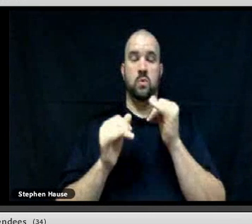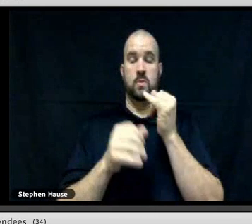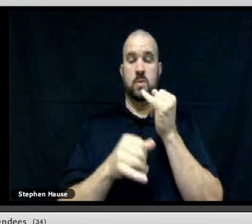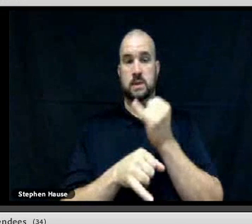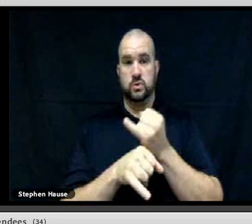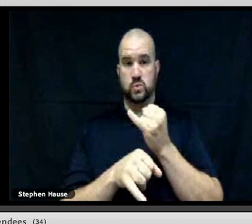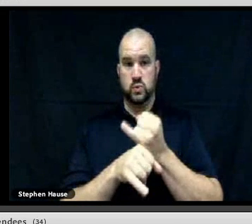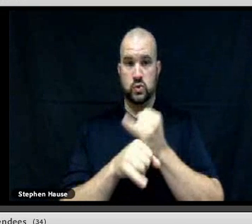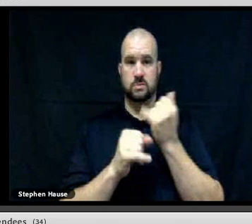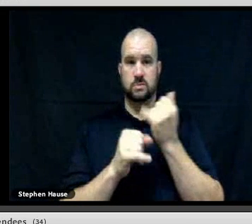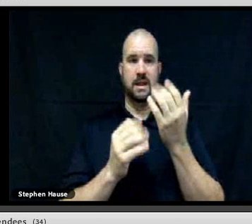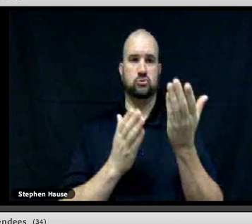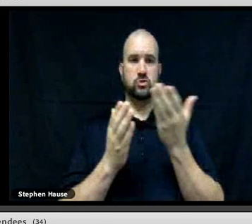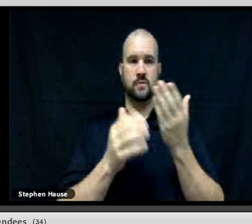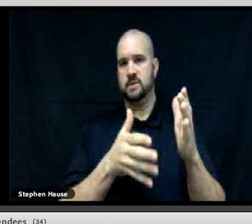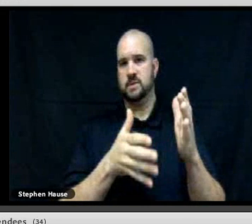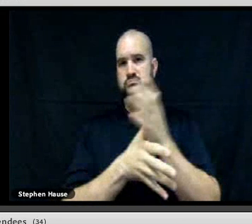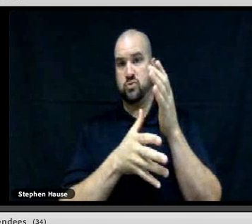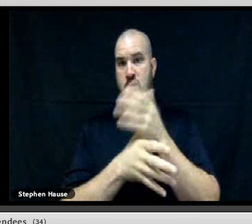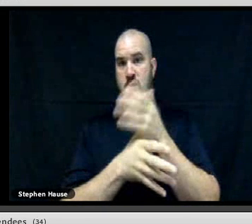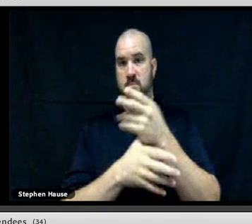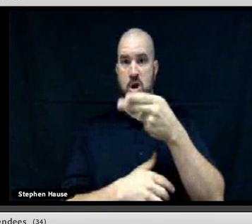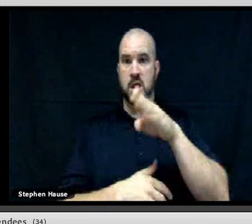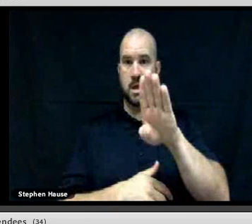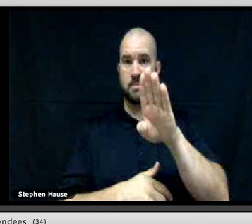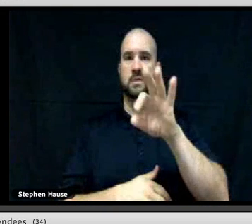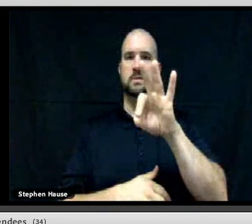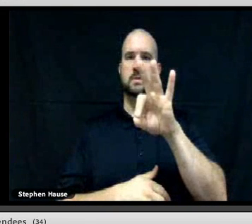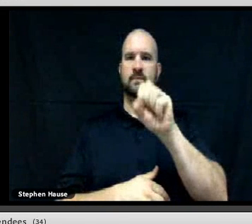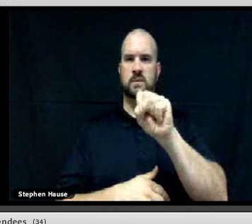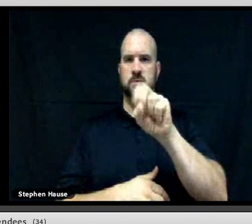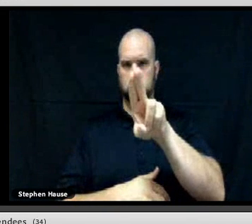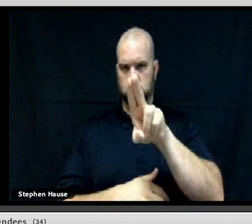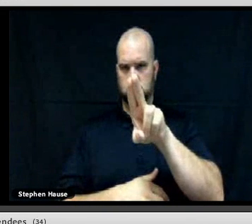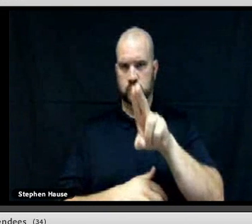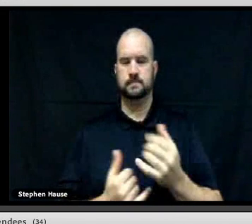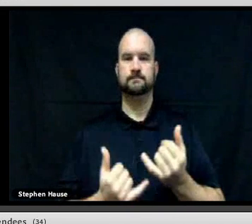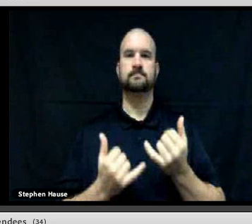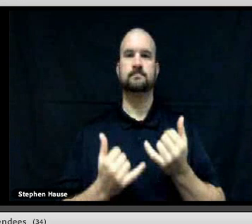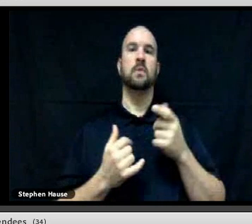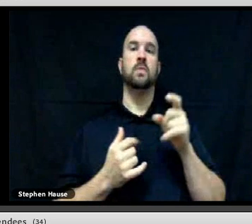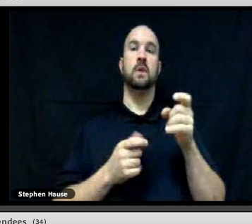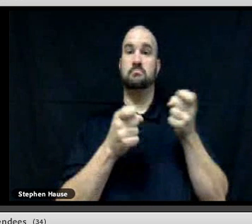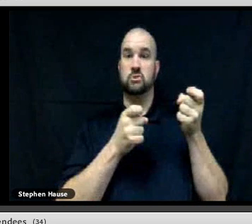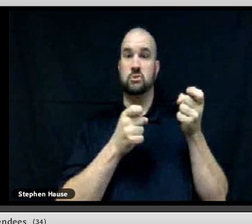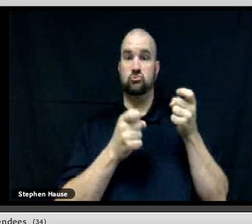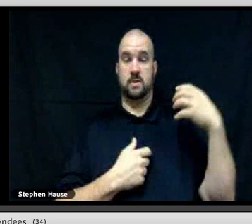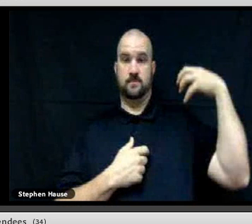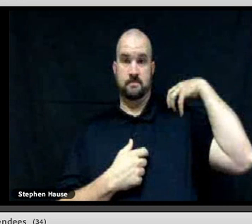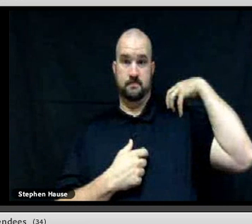is Florida State University. Uh, we're the administrative heads, so we, uh, manage all of the funds,